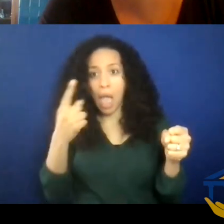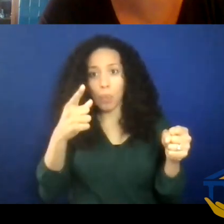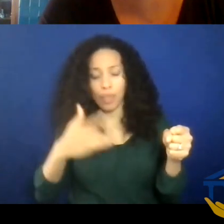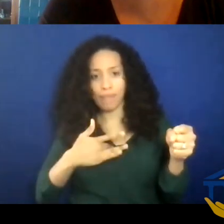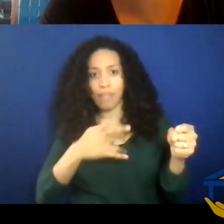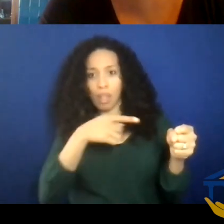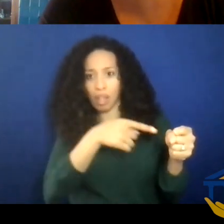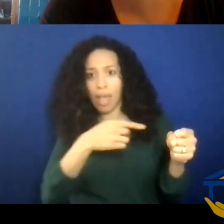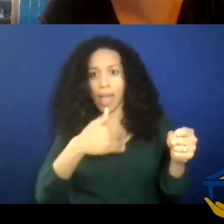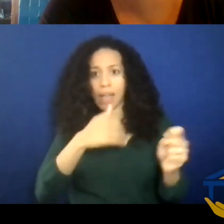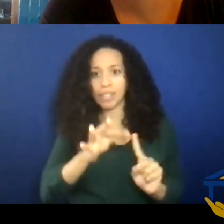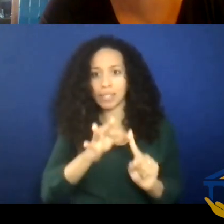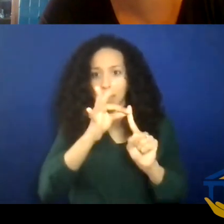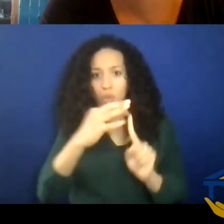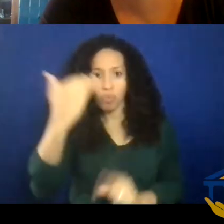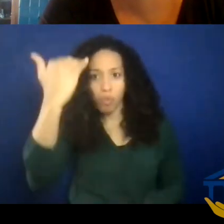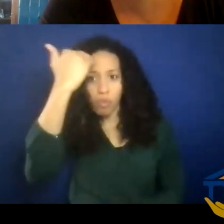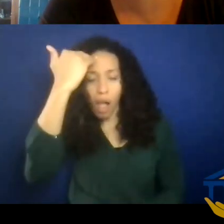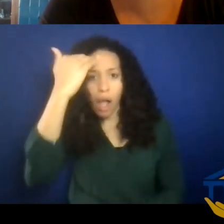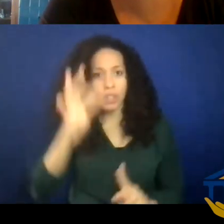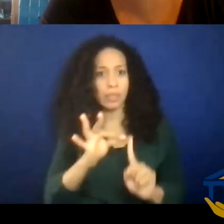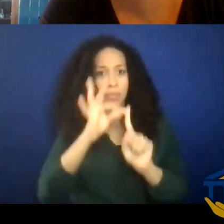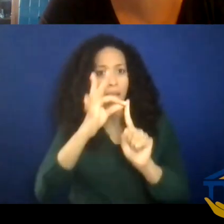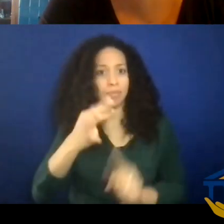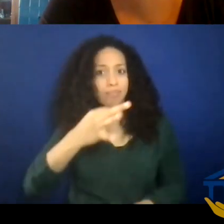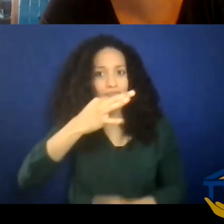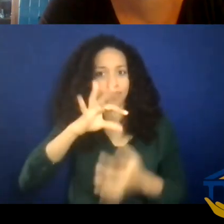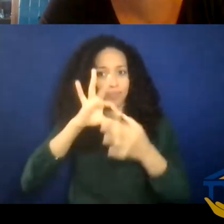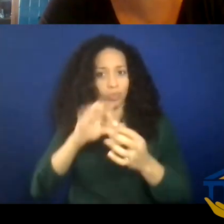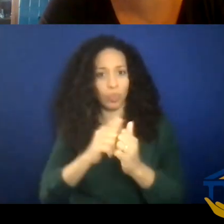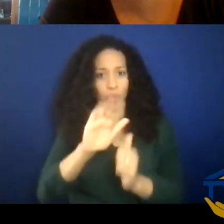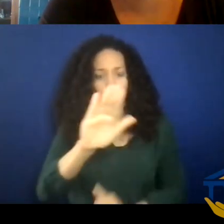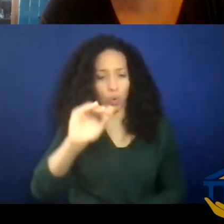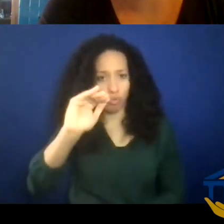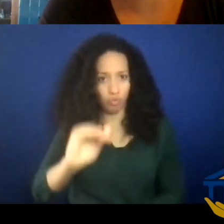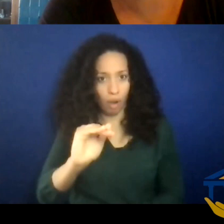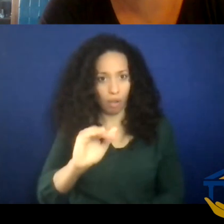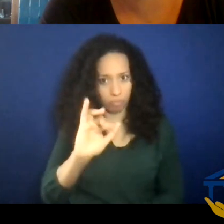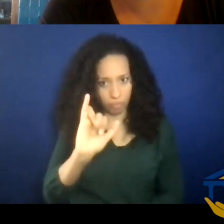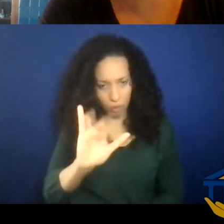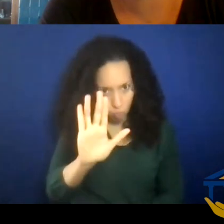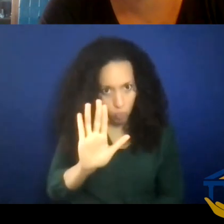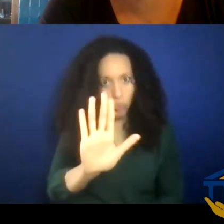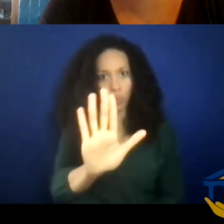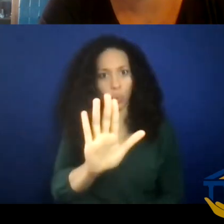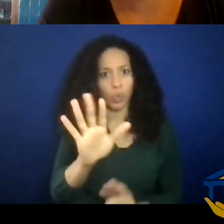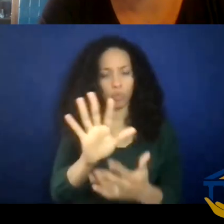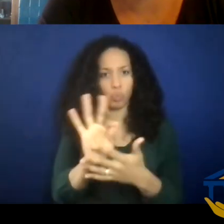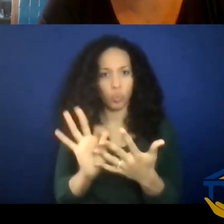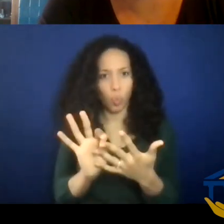knowledge or expertise related to your child. It's your choice who you want to bring. You can